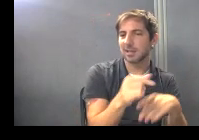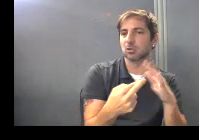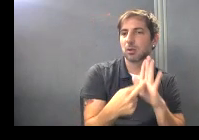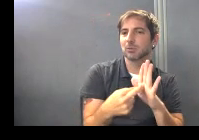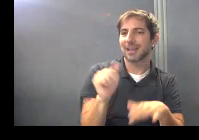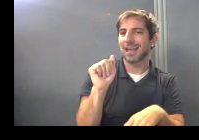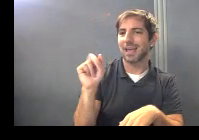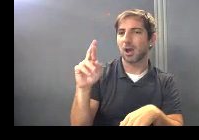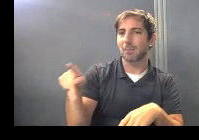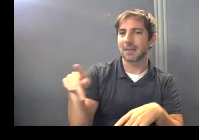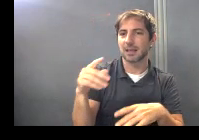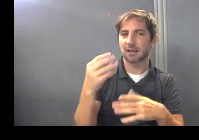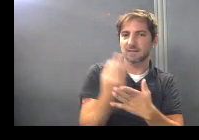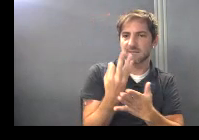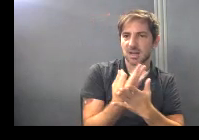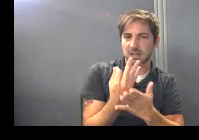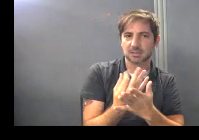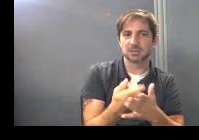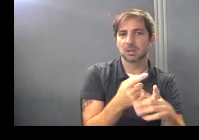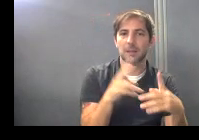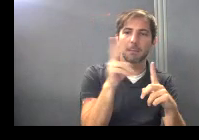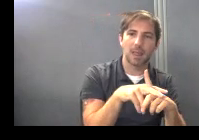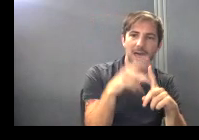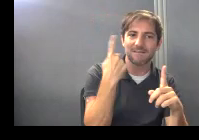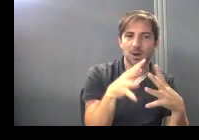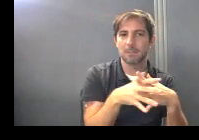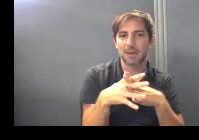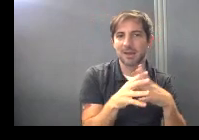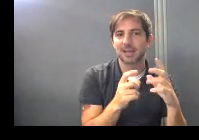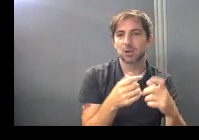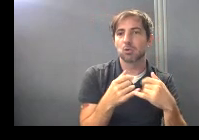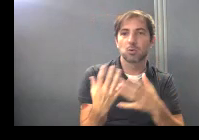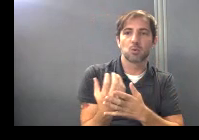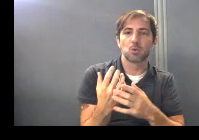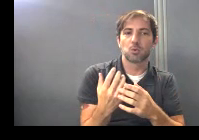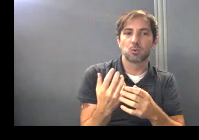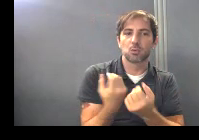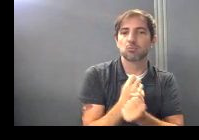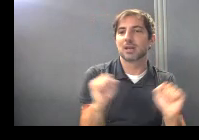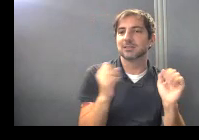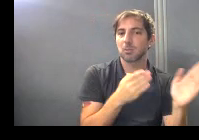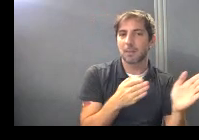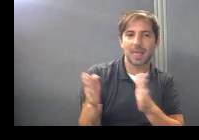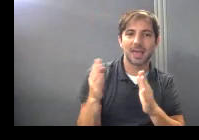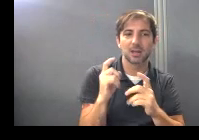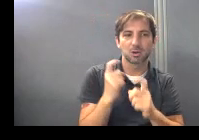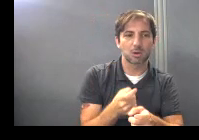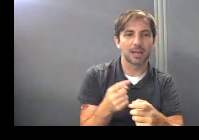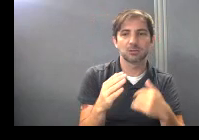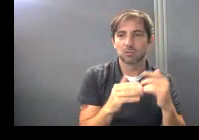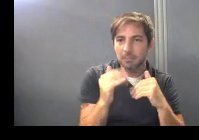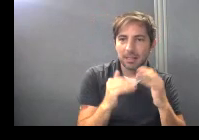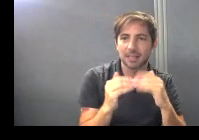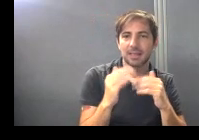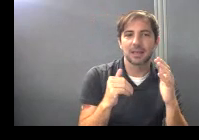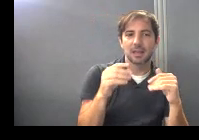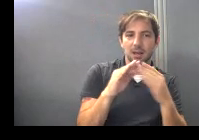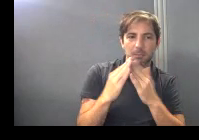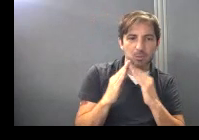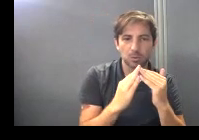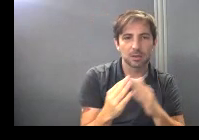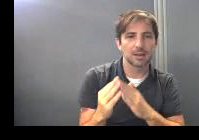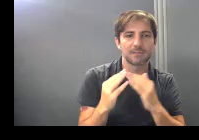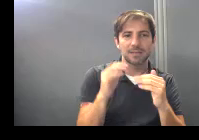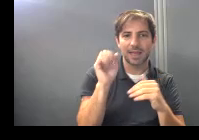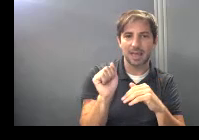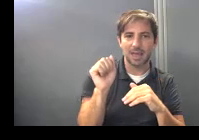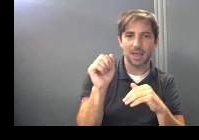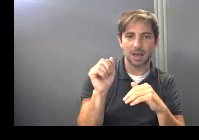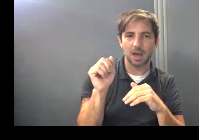APPLY FOR GRANTS. ARTS.GOV/ARP-GRANTS.